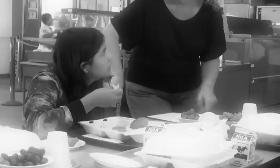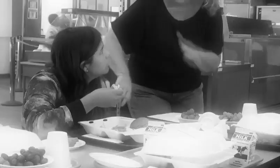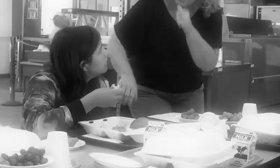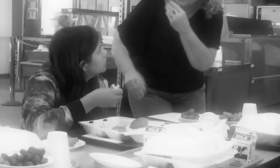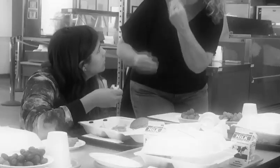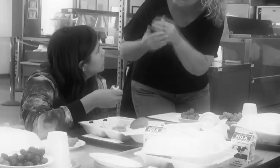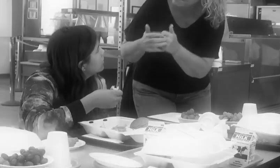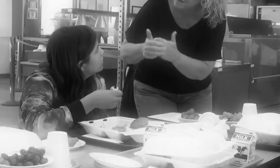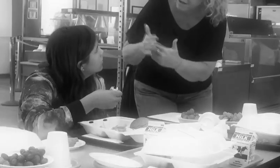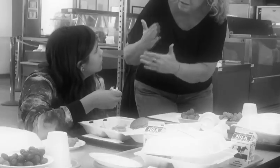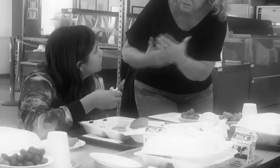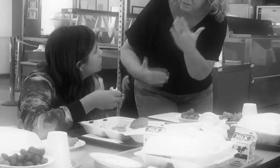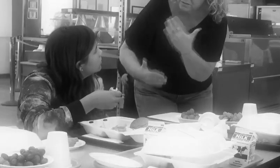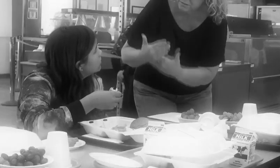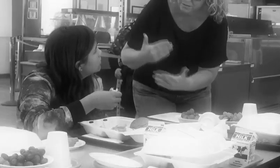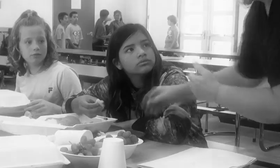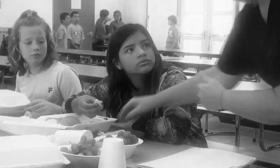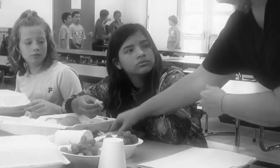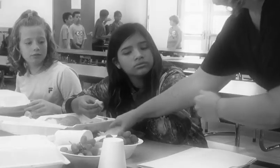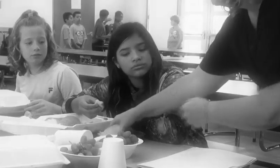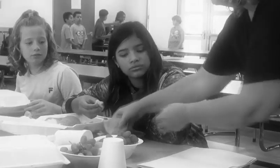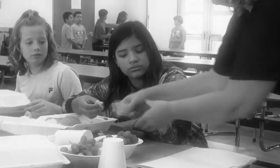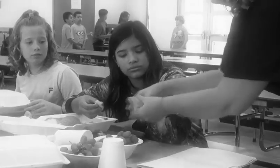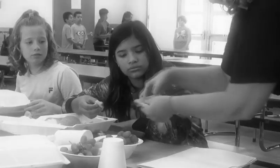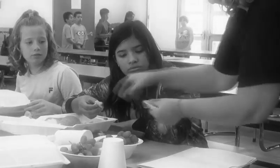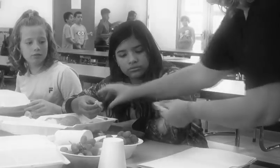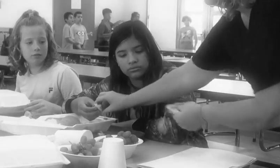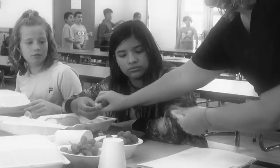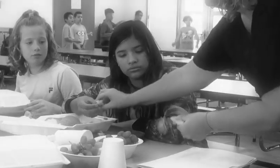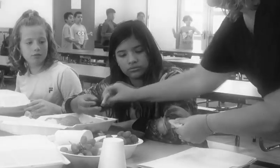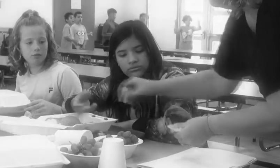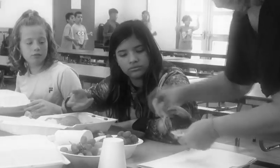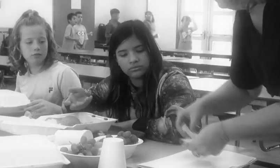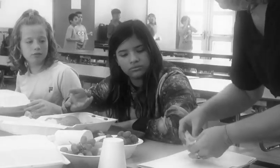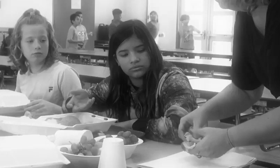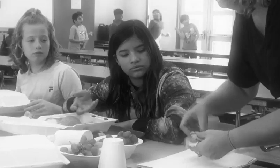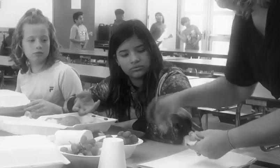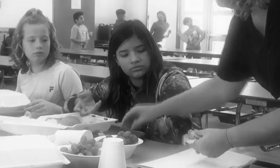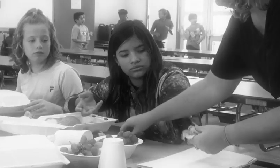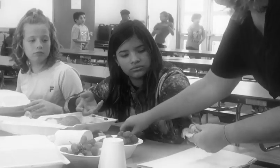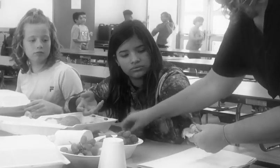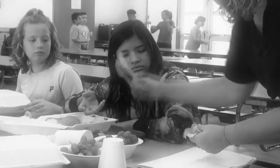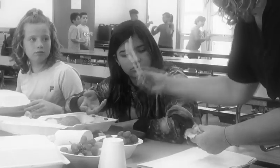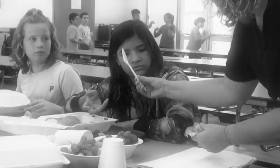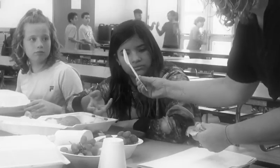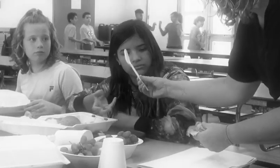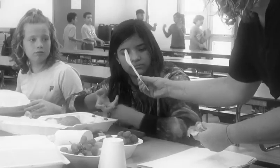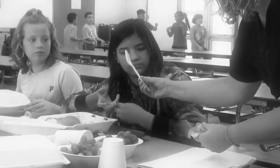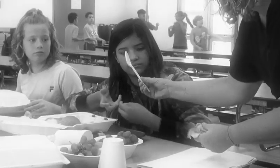Staff: You can’t eat with your hands. Use your folk.